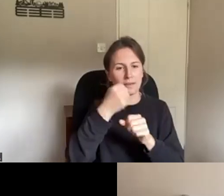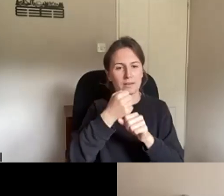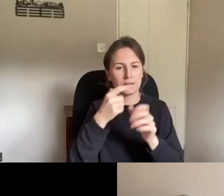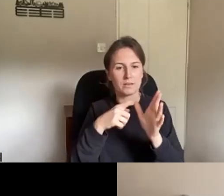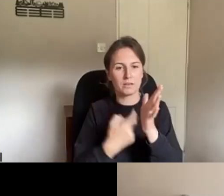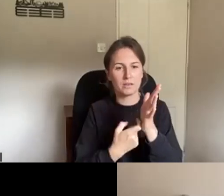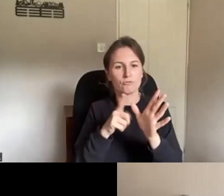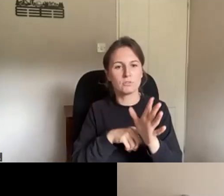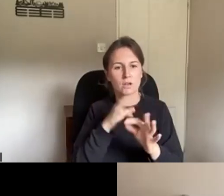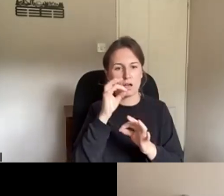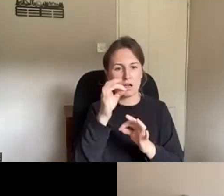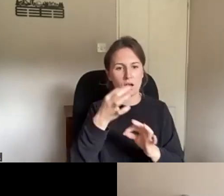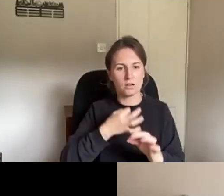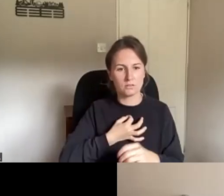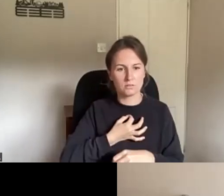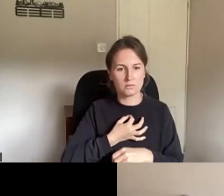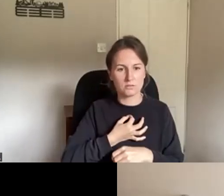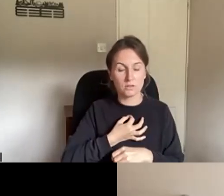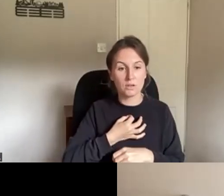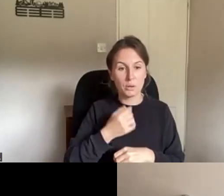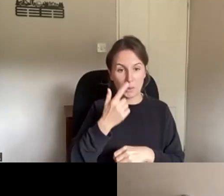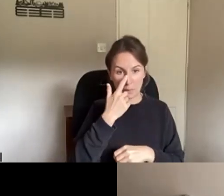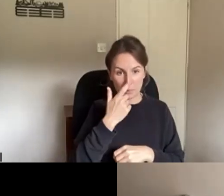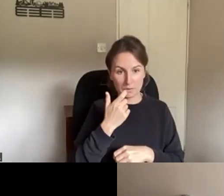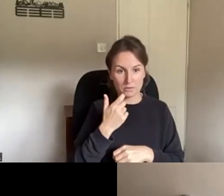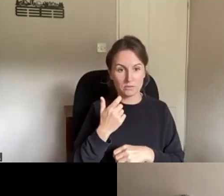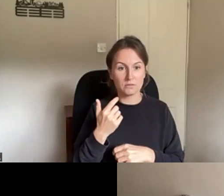can you save and return at another time and completing the application form?